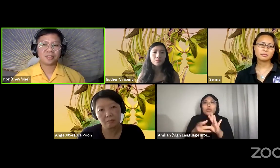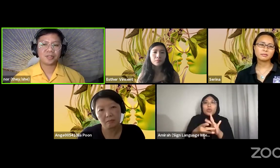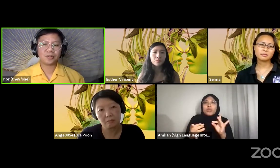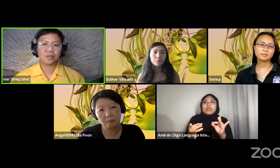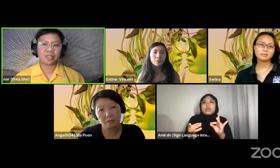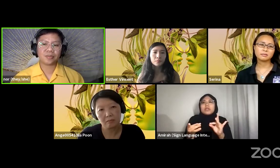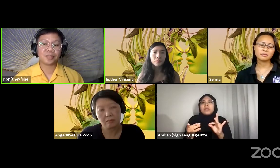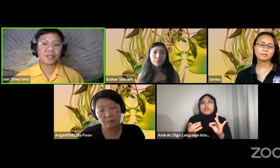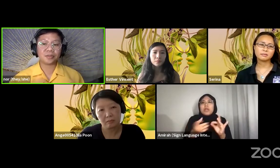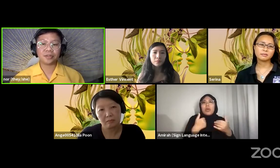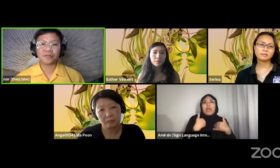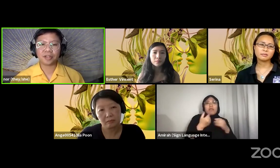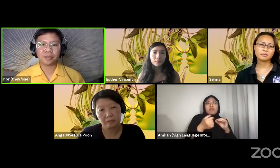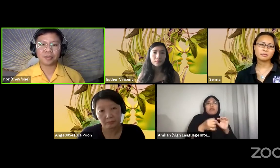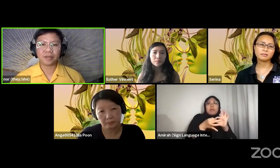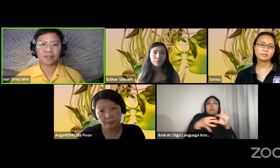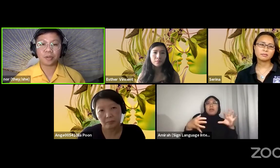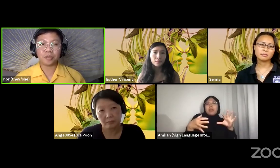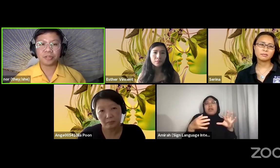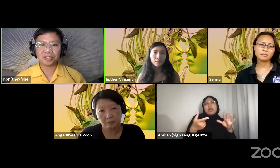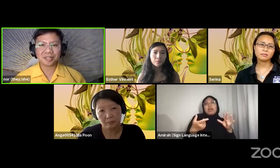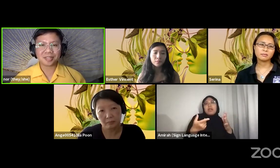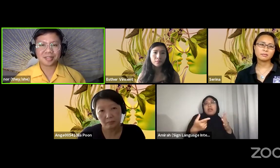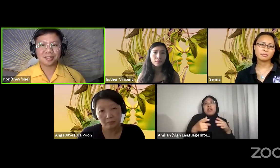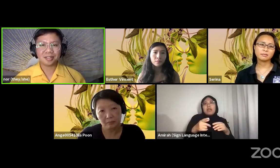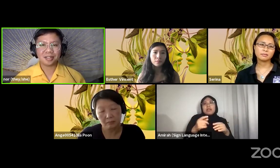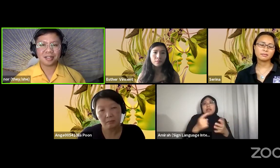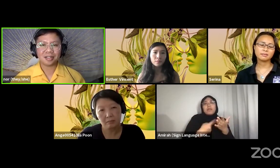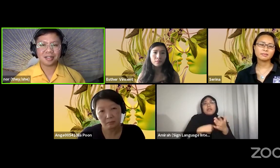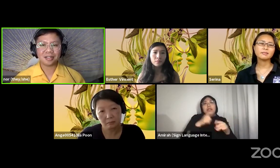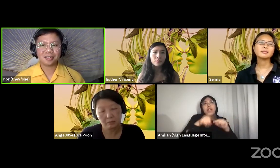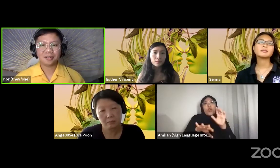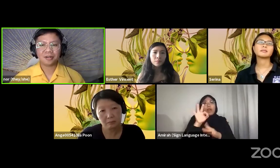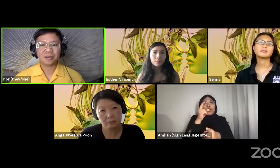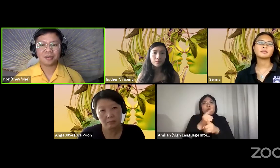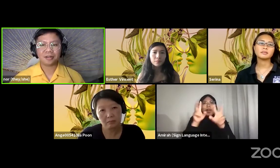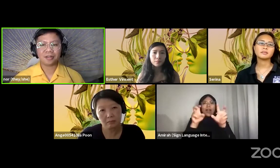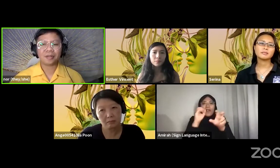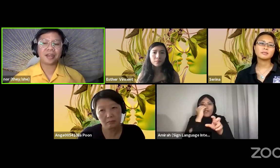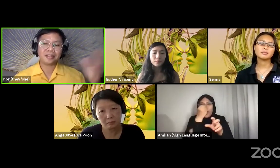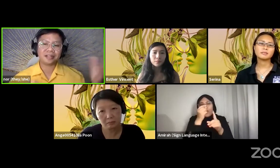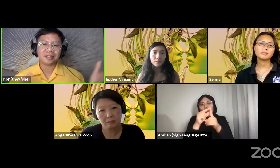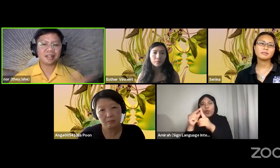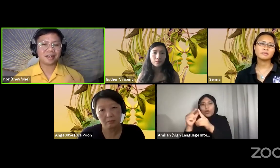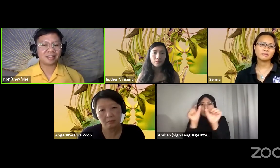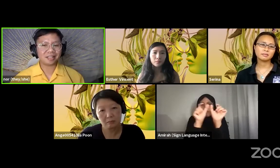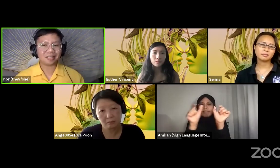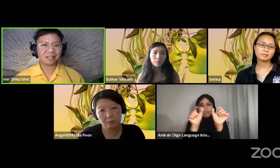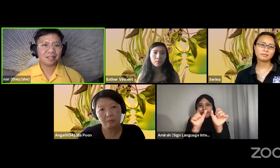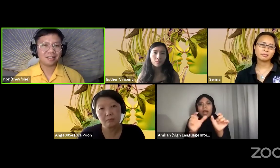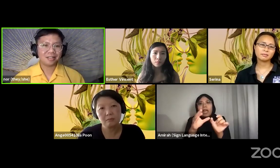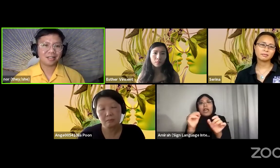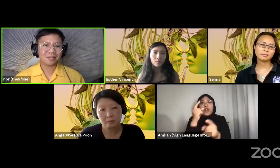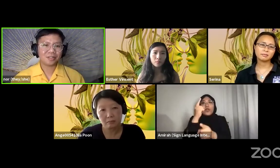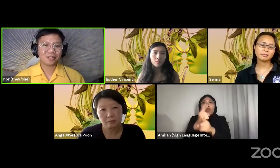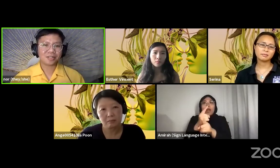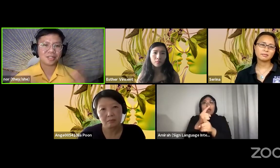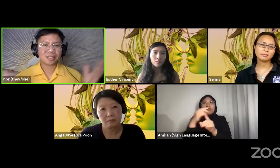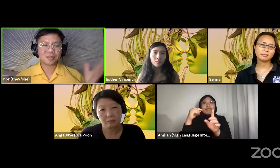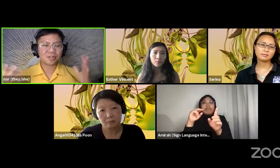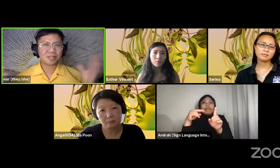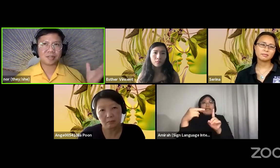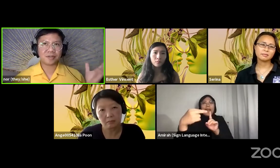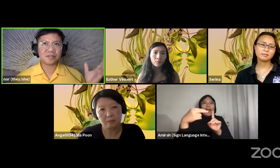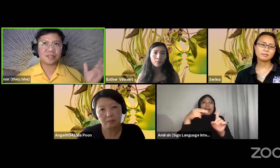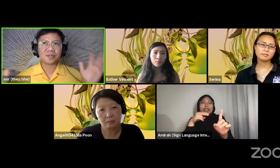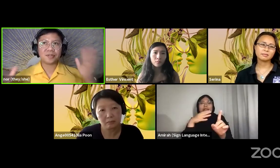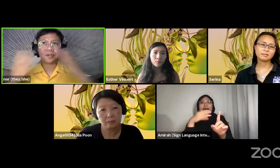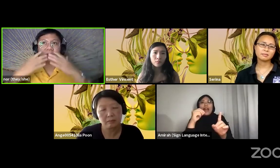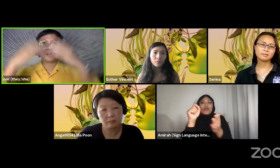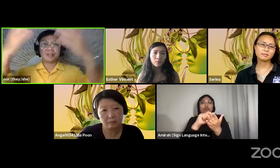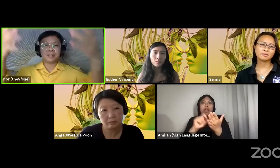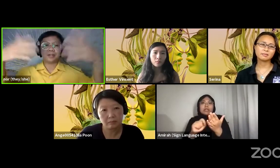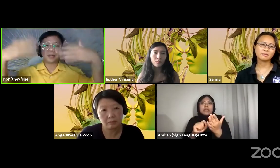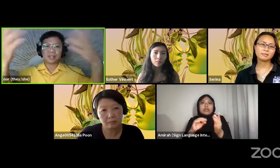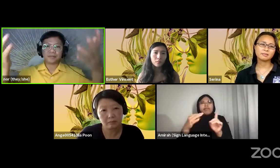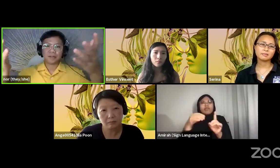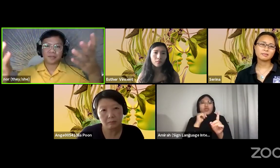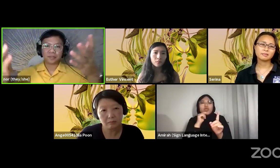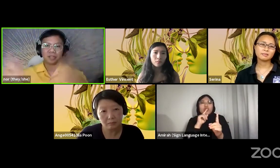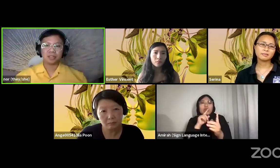Sometimes I couldn't find the right flowery words or right angle and lighting just because the references were not right in front of me.